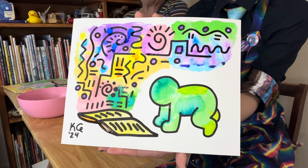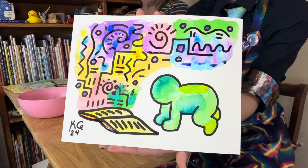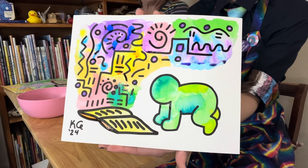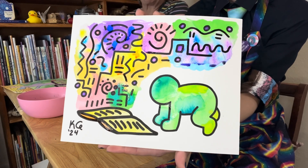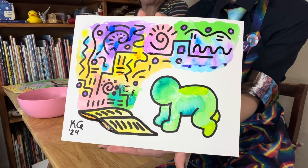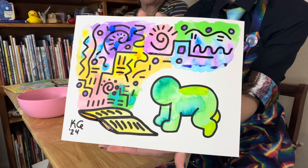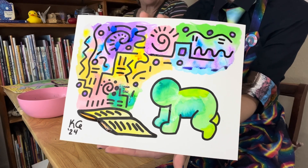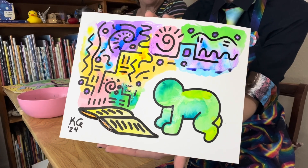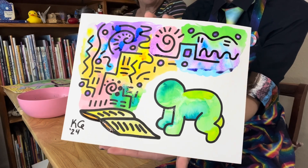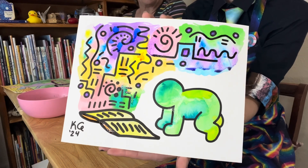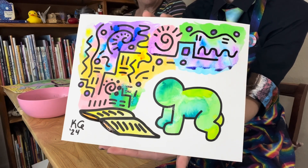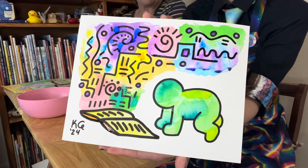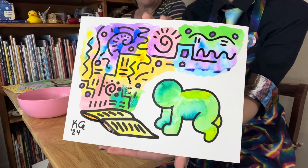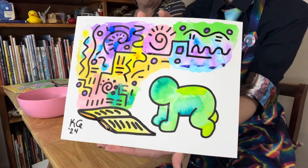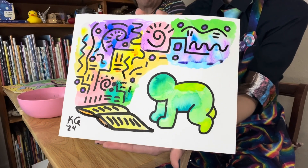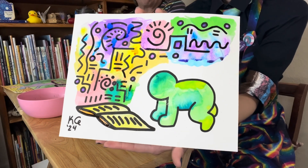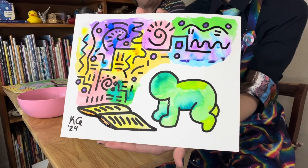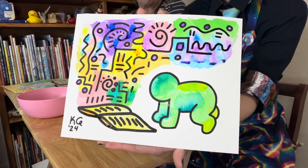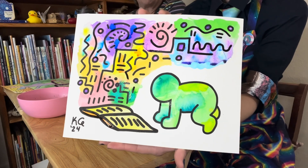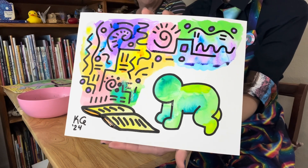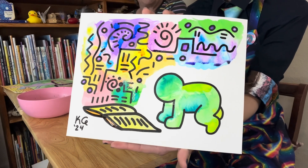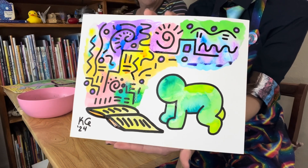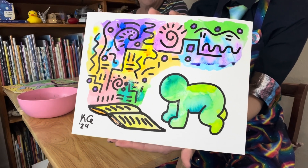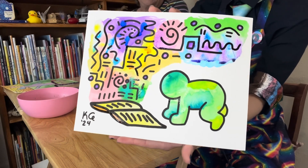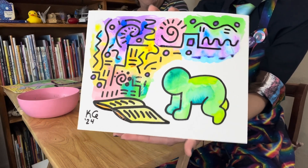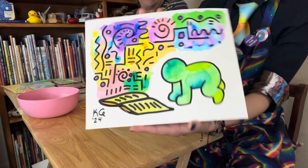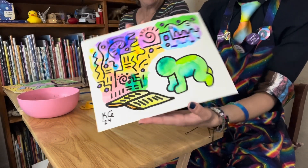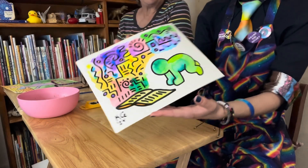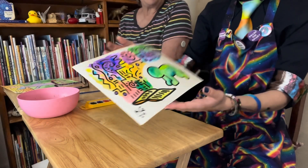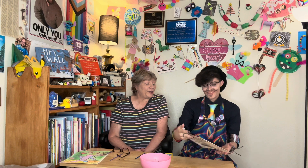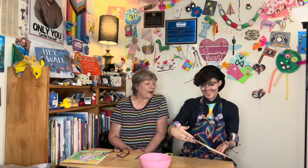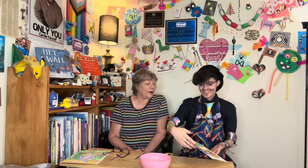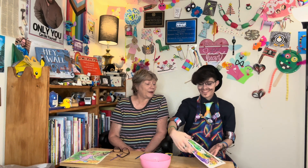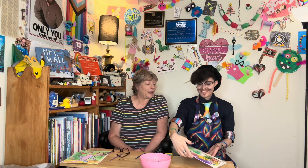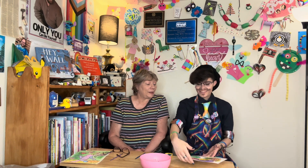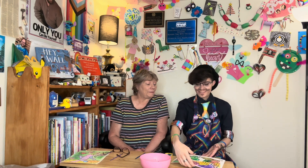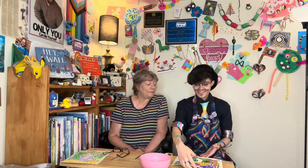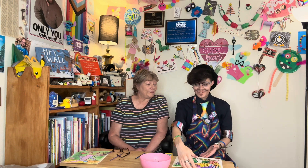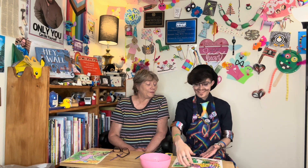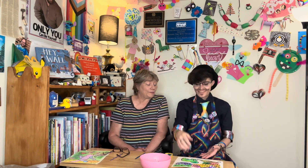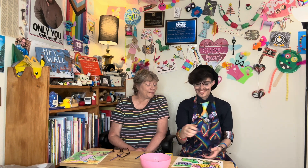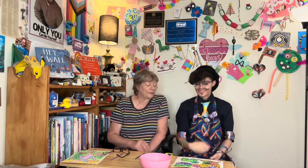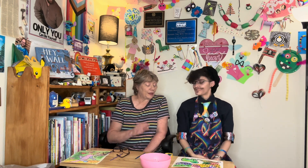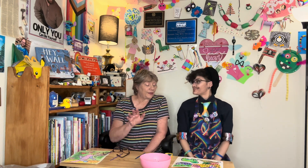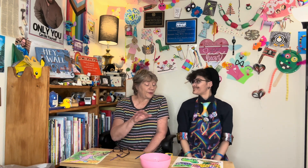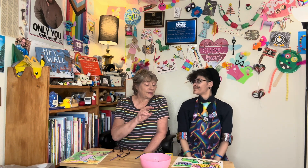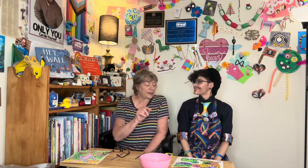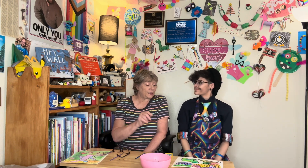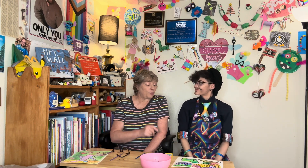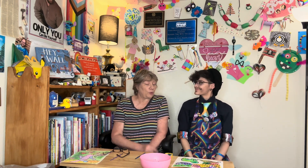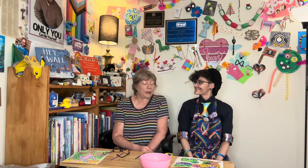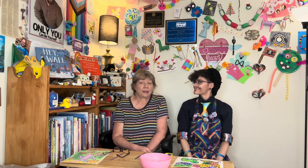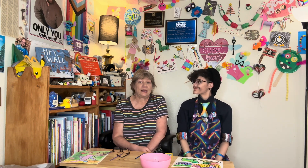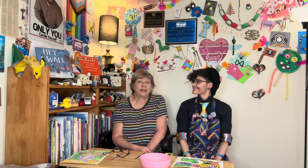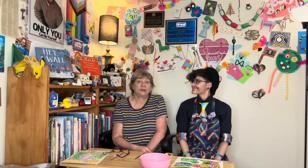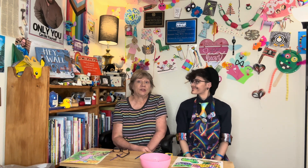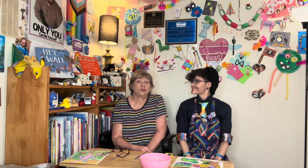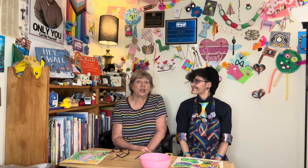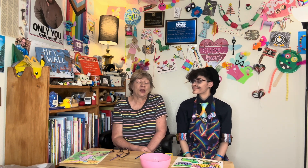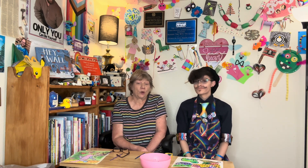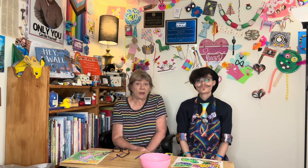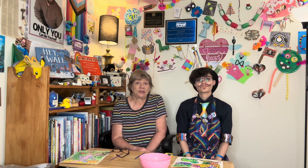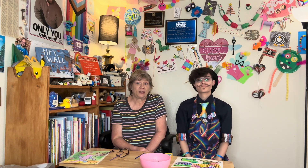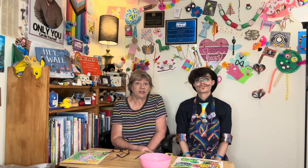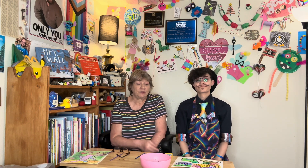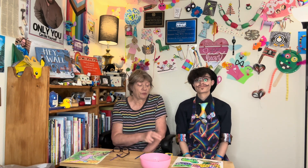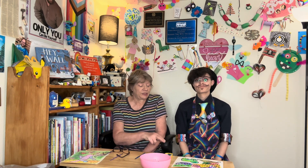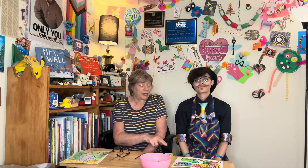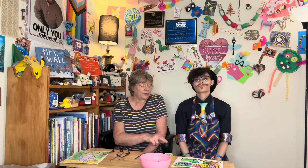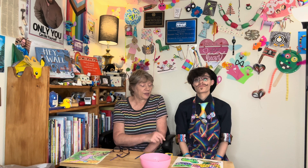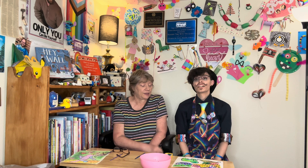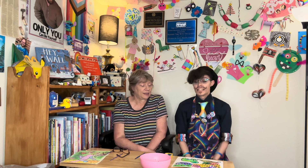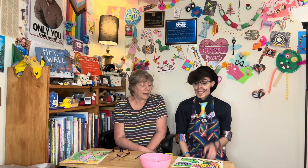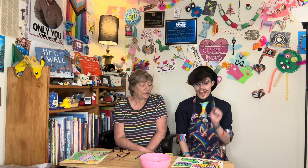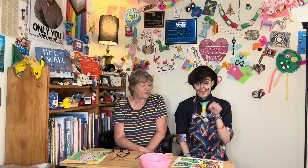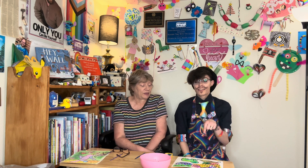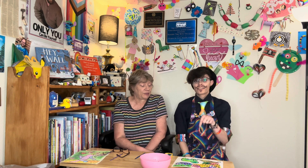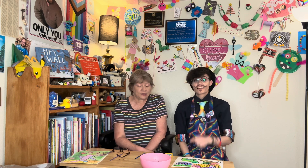art! BARB: Yeah! So there are... There is a link in our website to print out a couple of templates